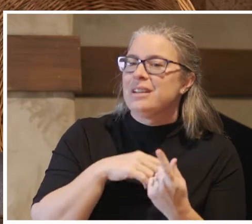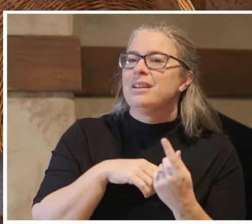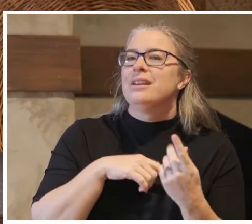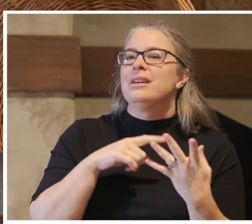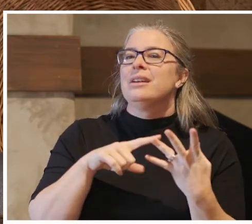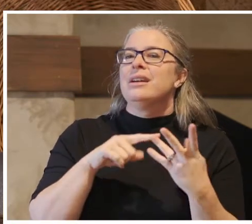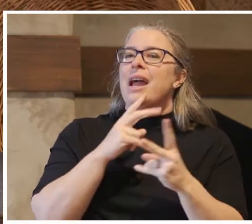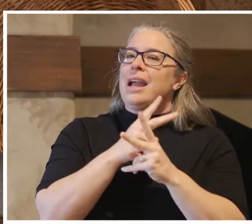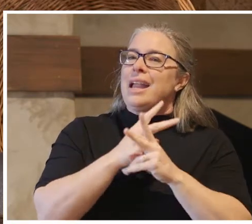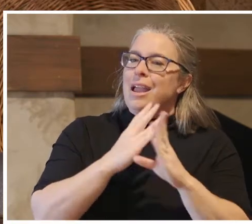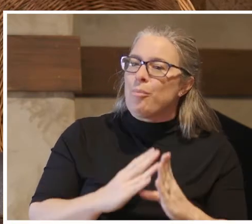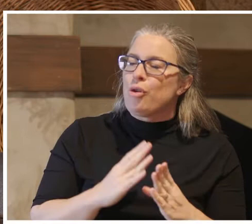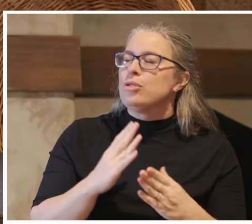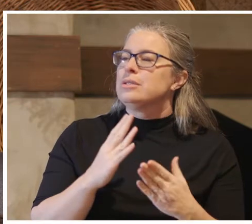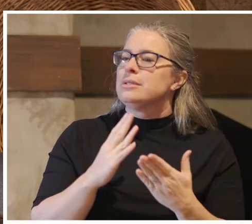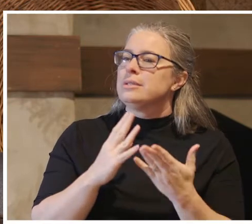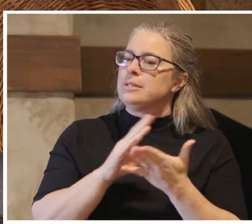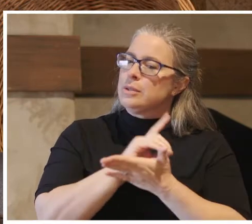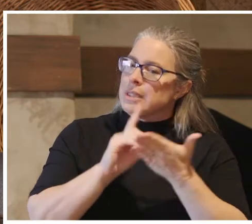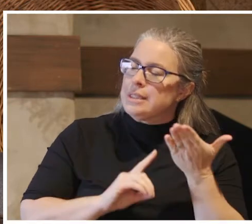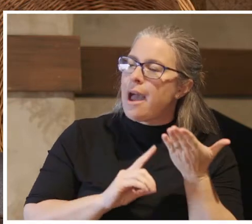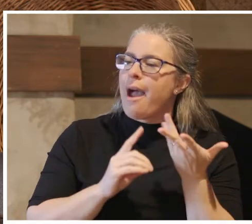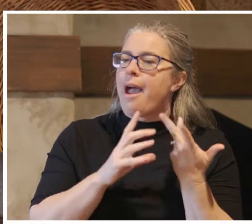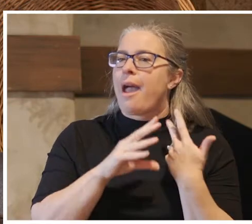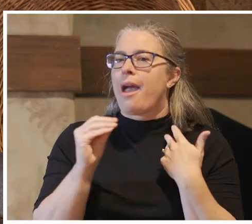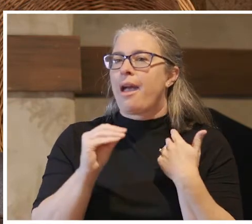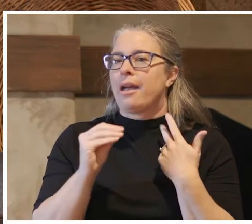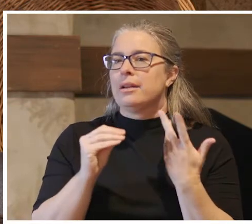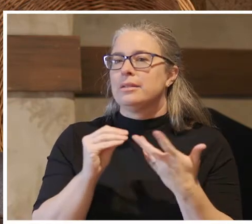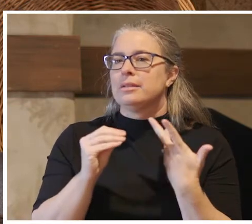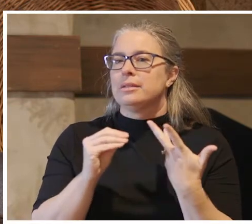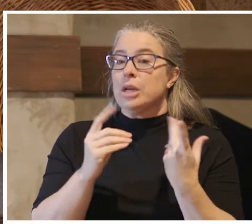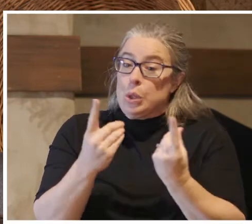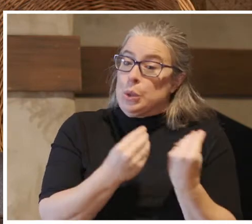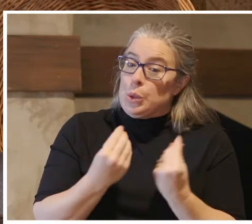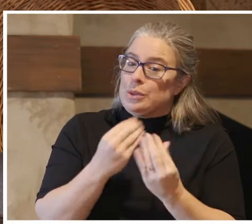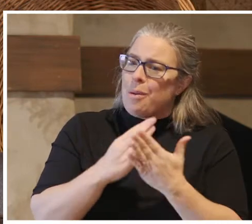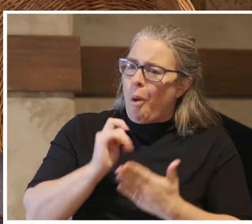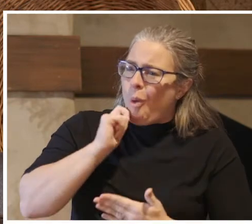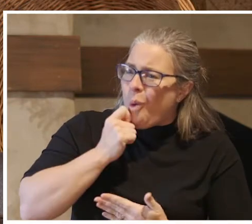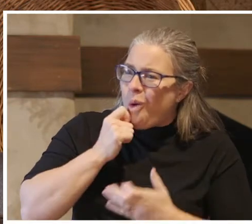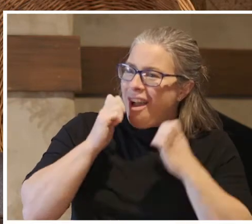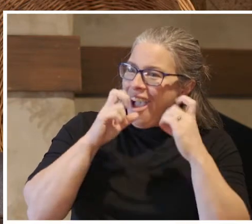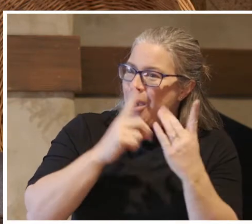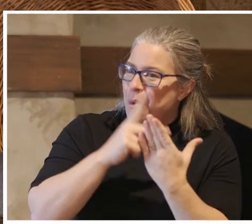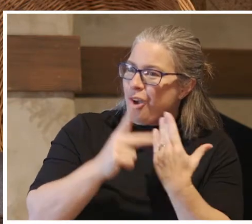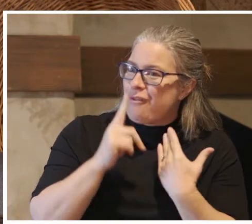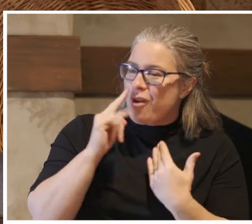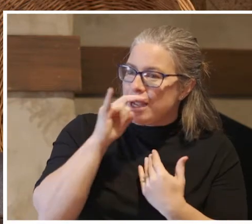And our keepers to design and do some cool education programs for kids